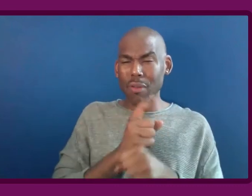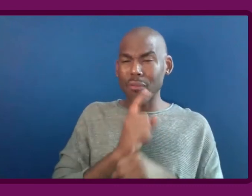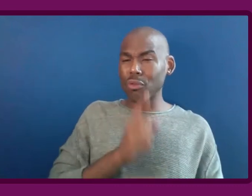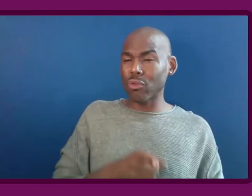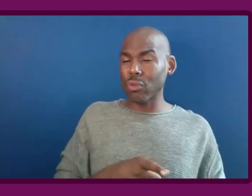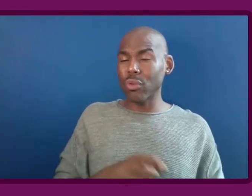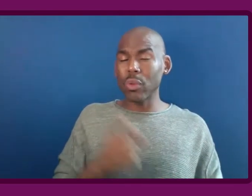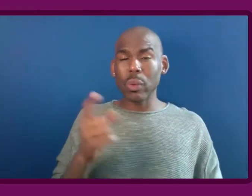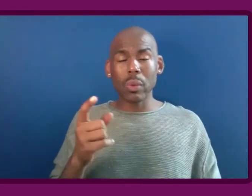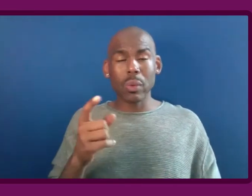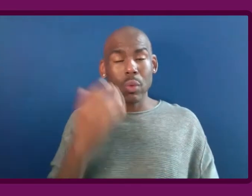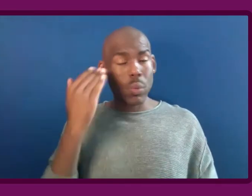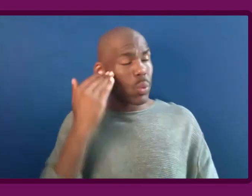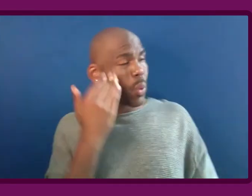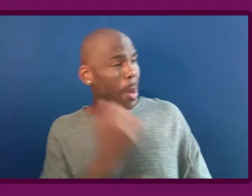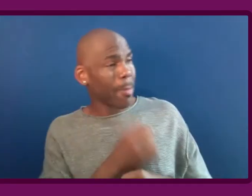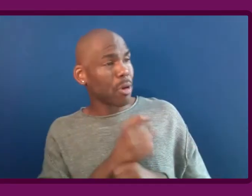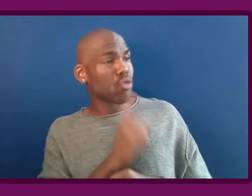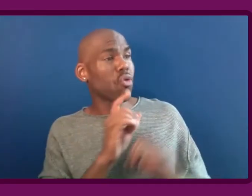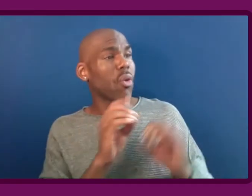Maryangel Garcia-Ramos: Yeah, making sure that nothing